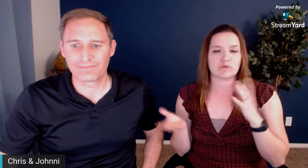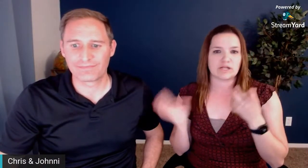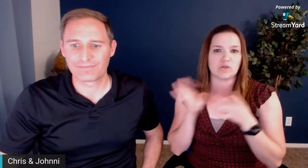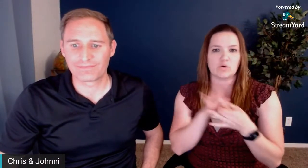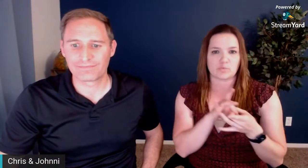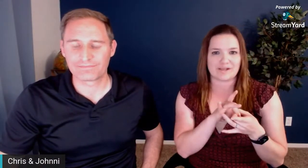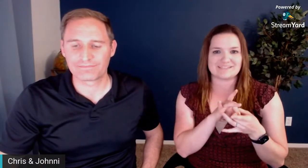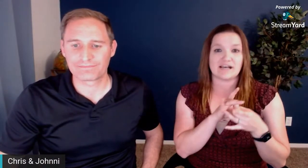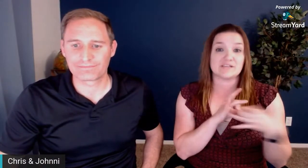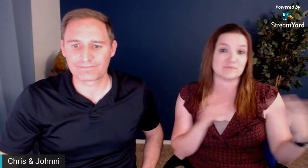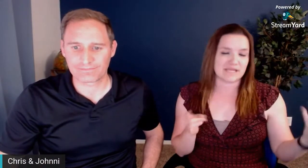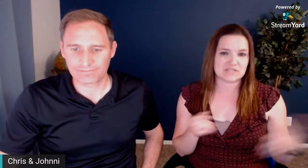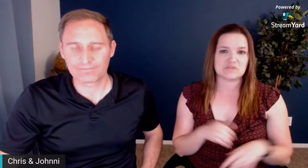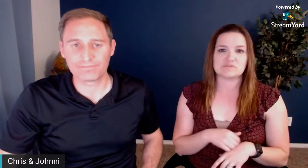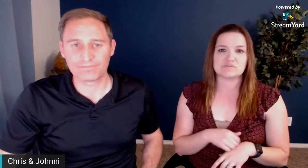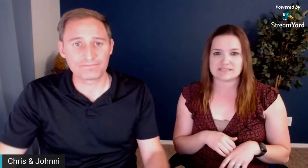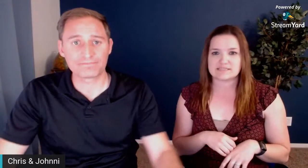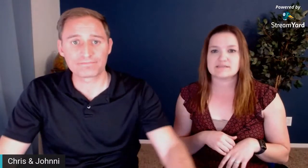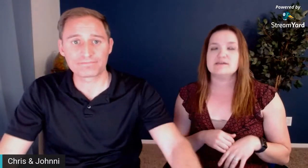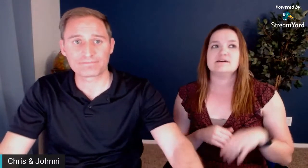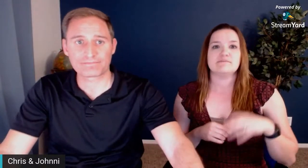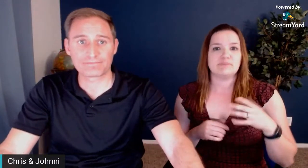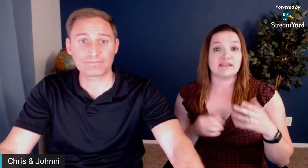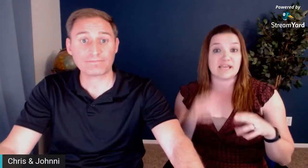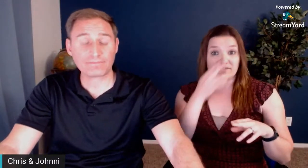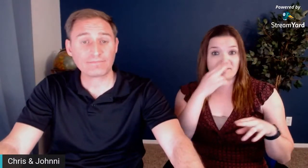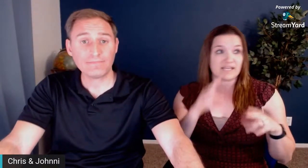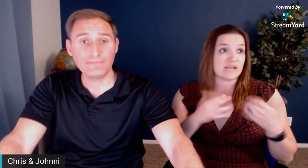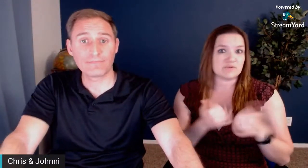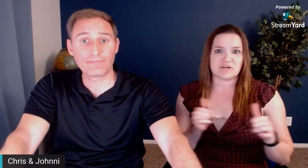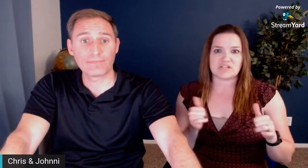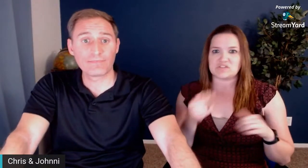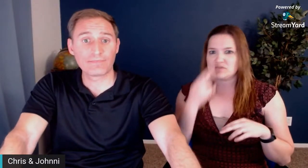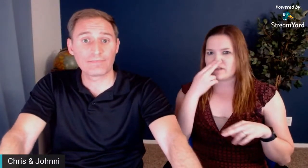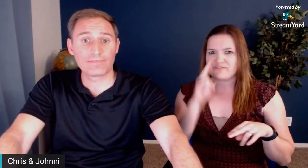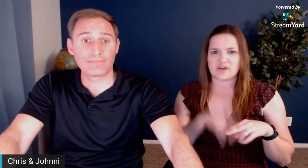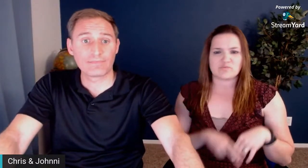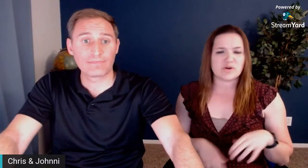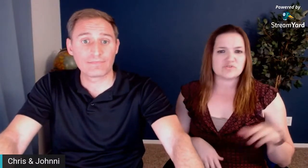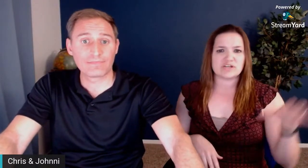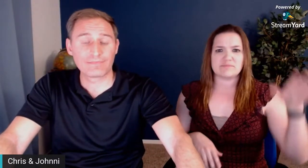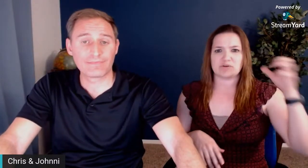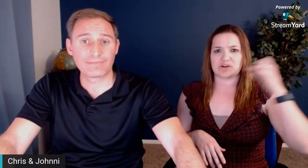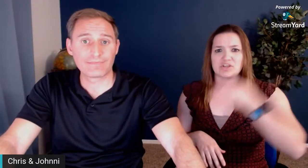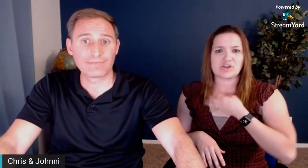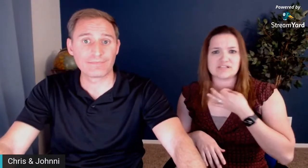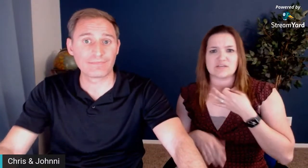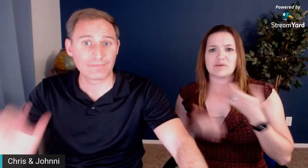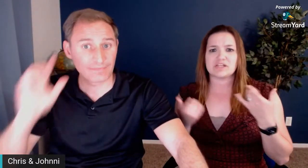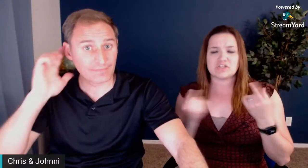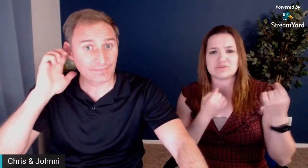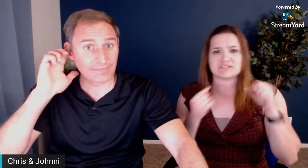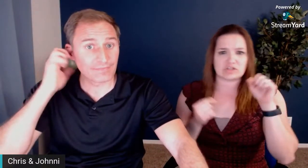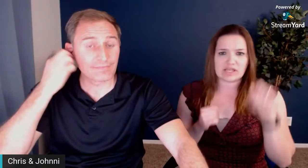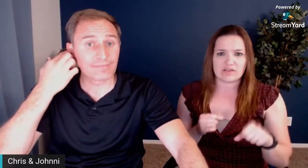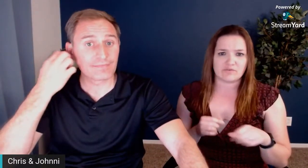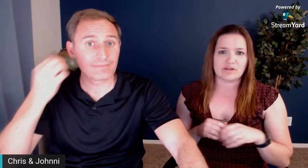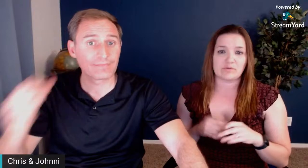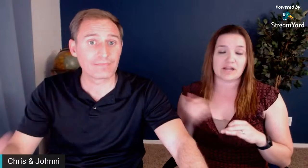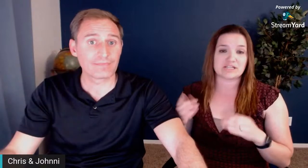we're gonna incorporate signs related to those places but like if like anyone's wanting to do like a fun road trip or you're curious like what can you do in southern california we're actually